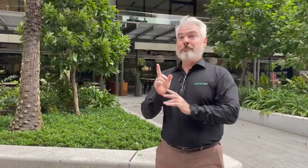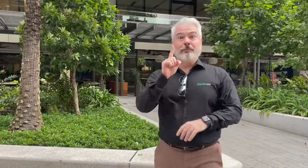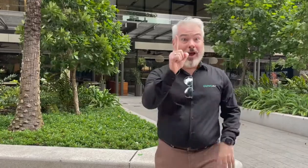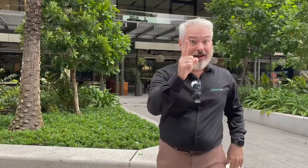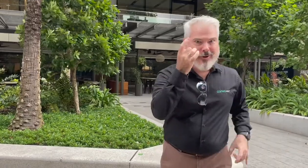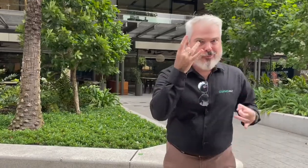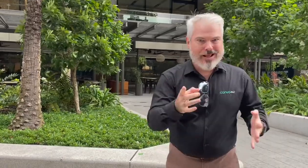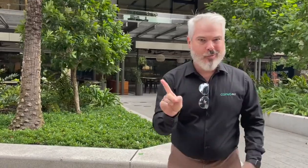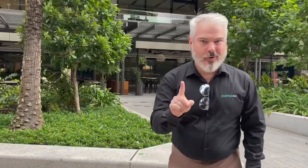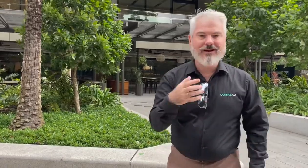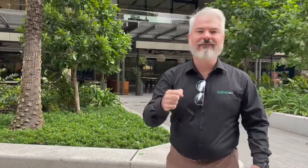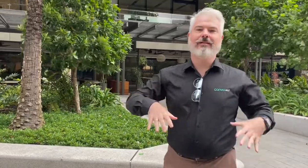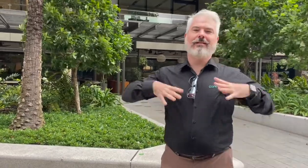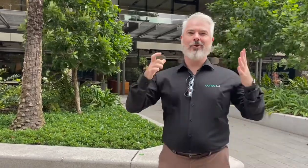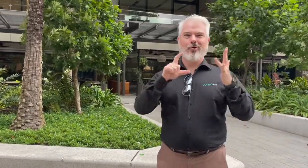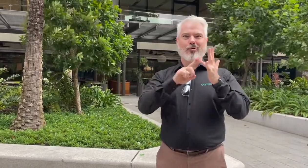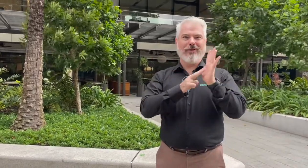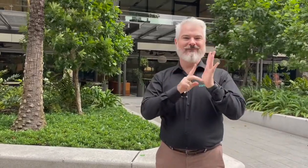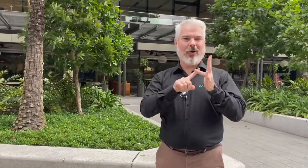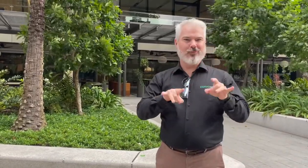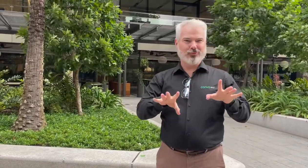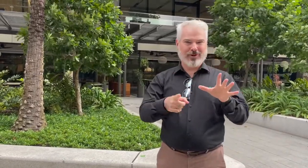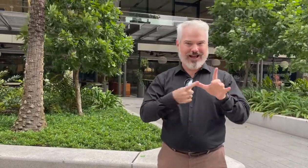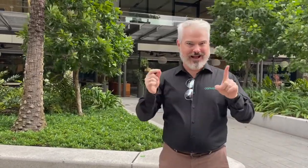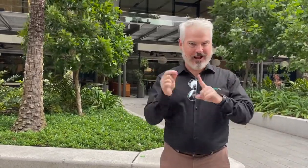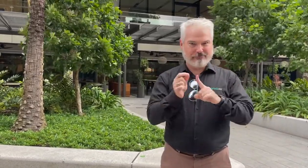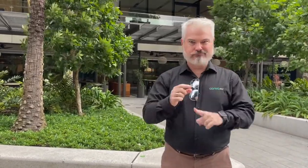But, we do have the Convo Australia app available!